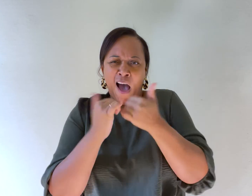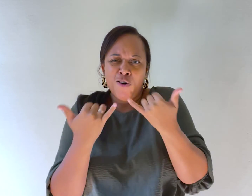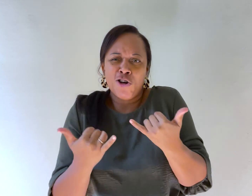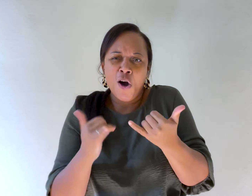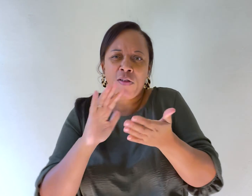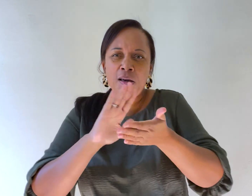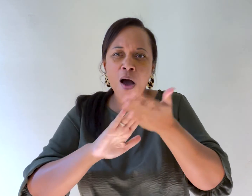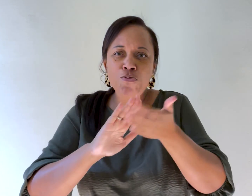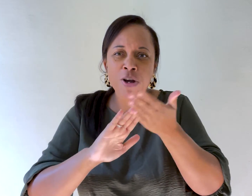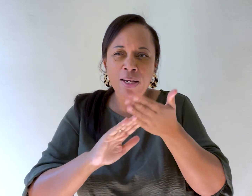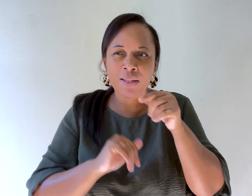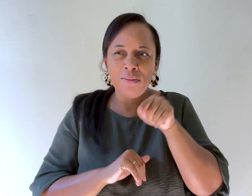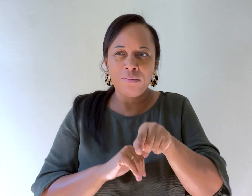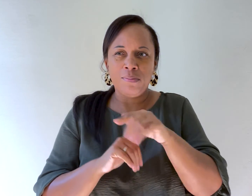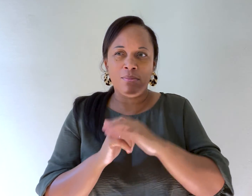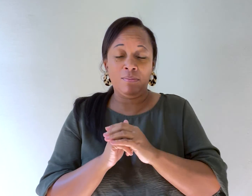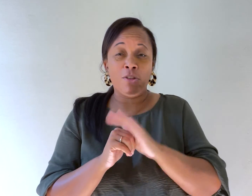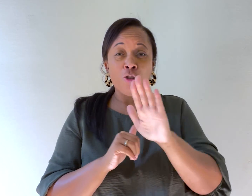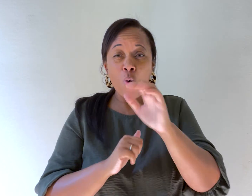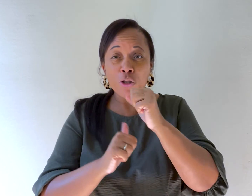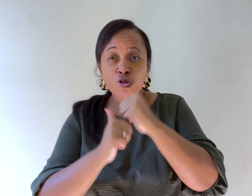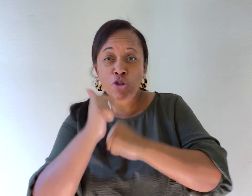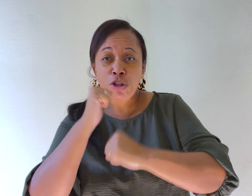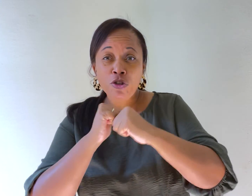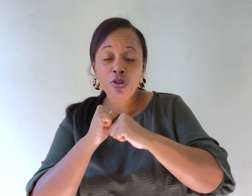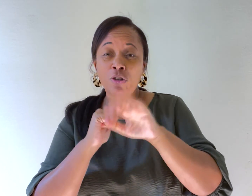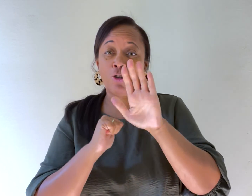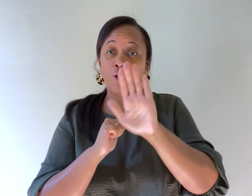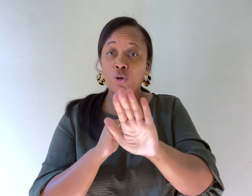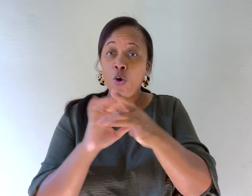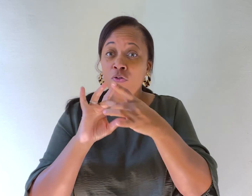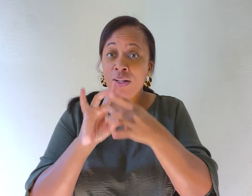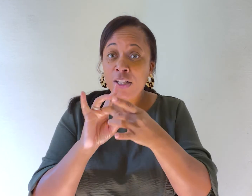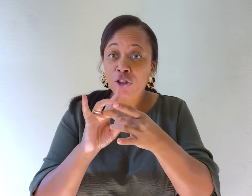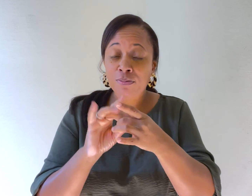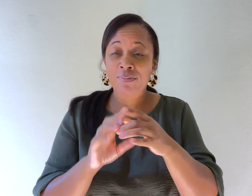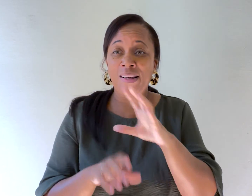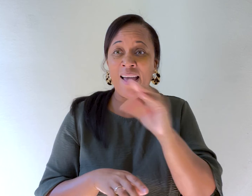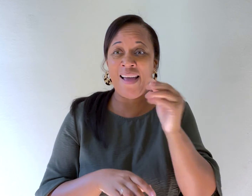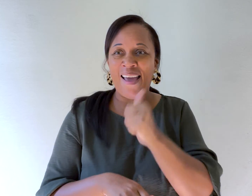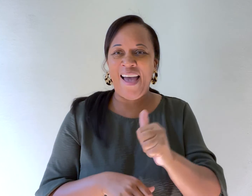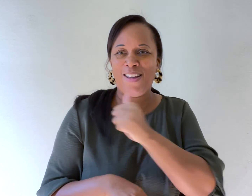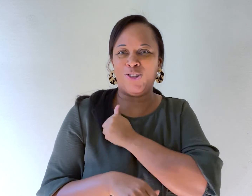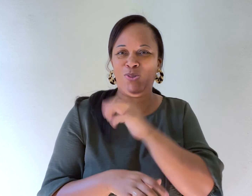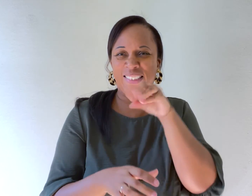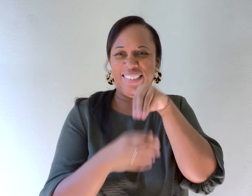your system currently operates. Look at your structures, relationships, and attitudes